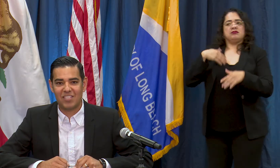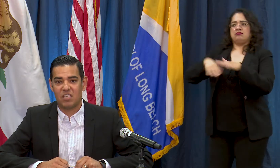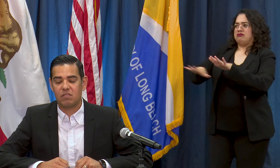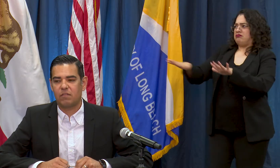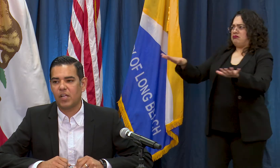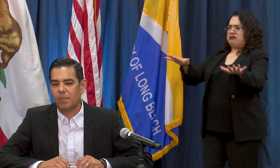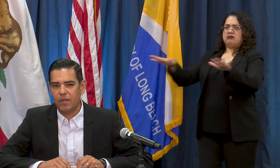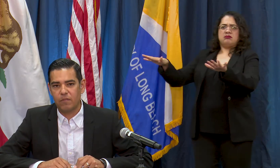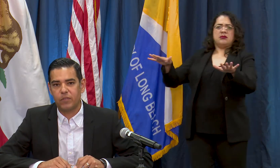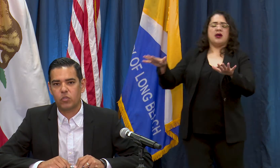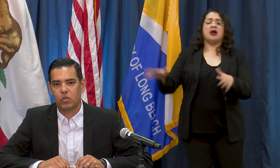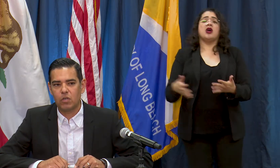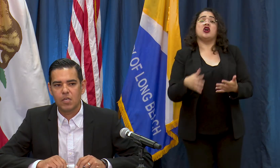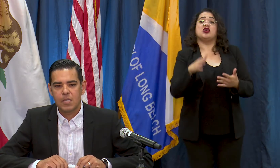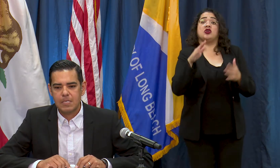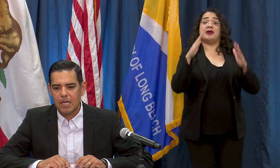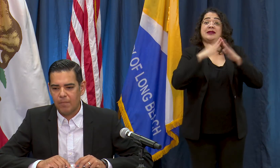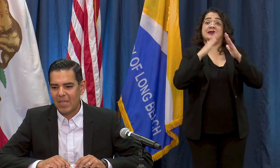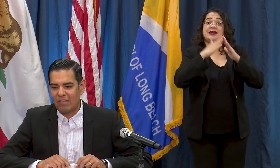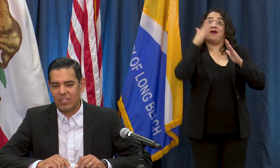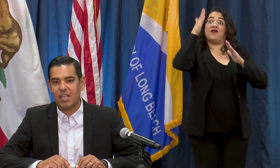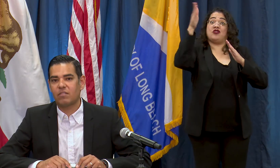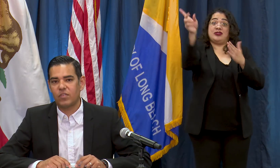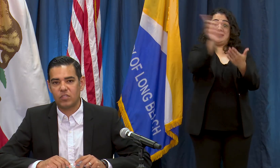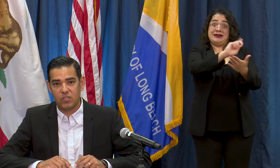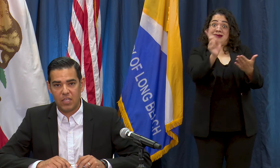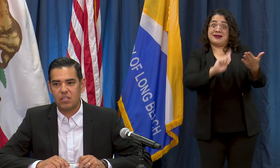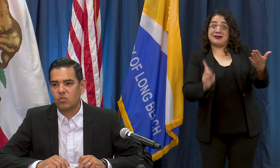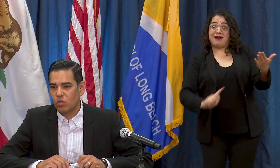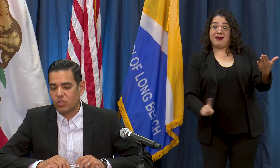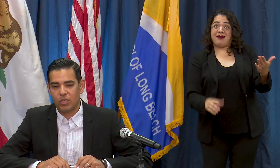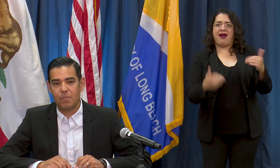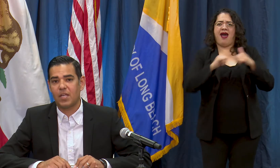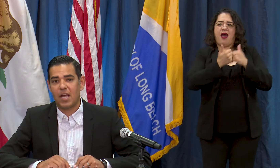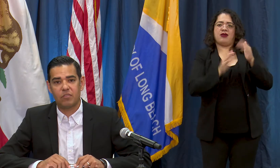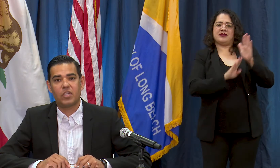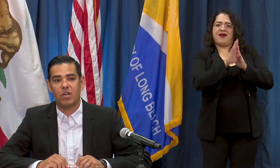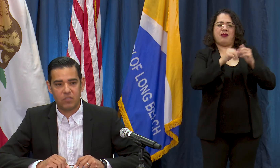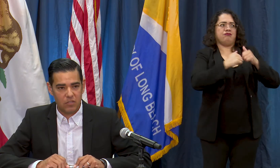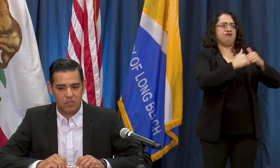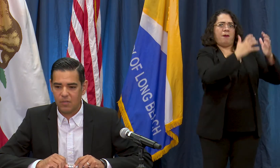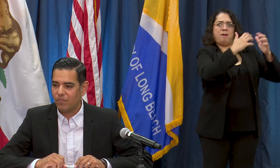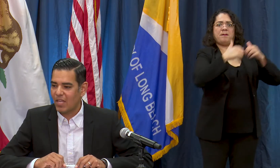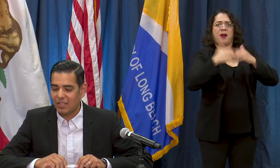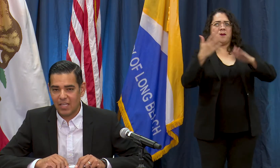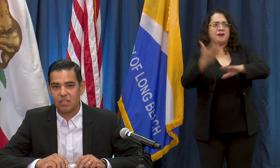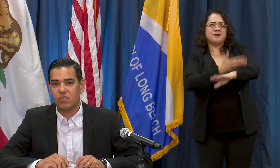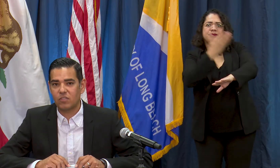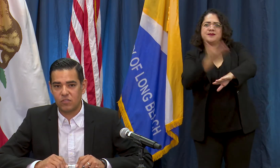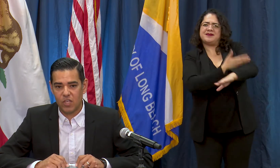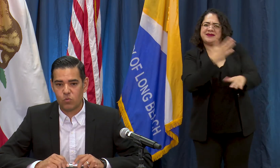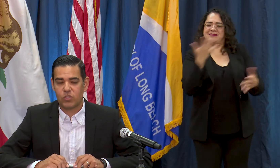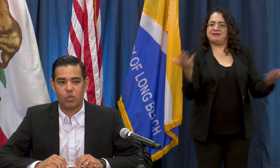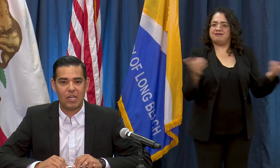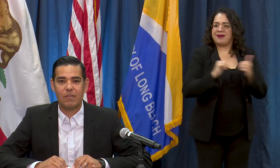cities develop in the future. At the end of this disease we're still going to be in a housing crisis, at the end of this disease we're still going to have